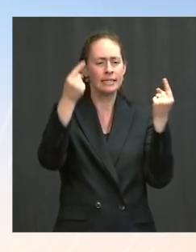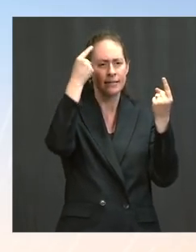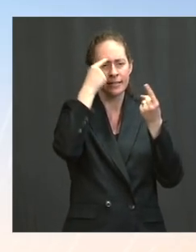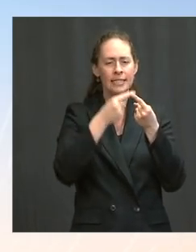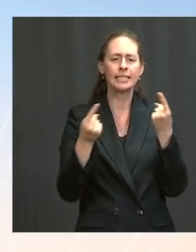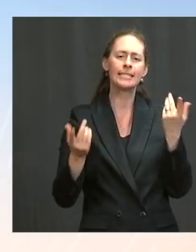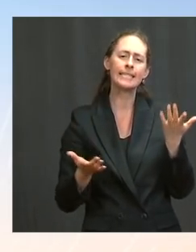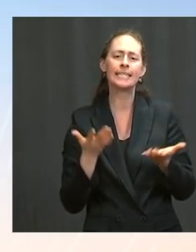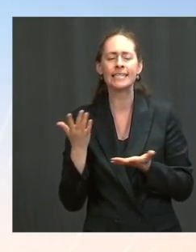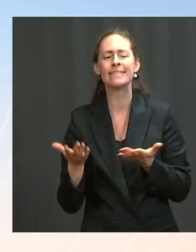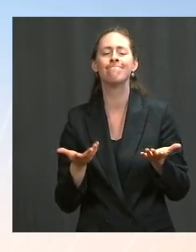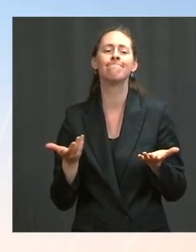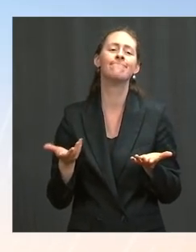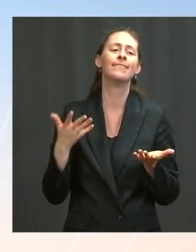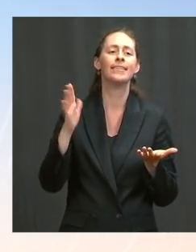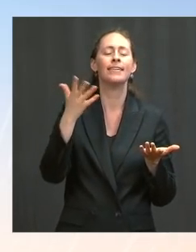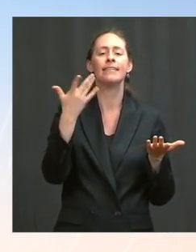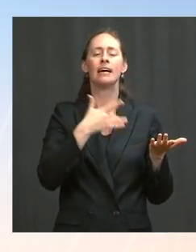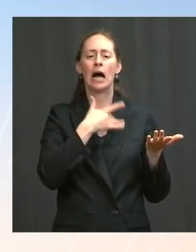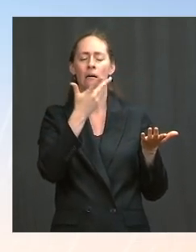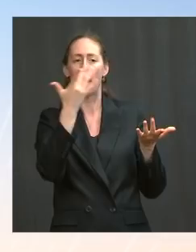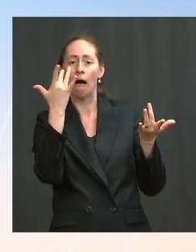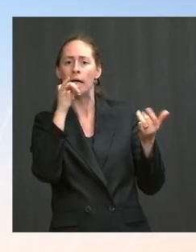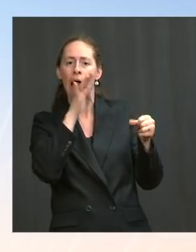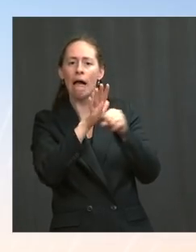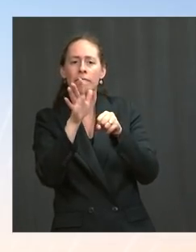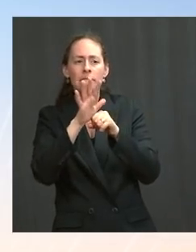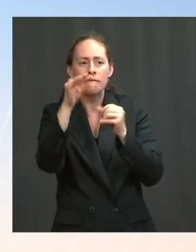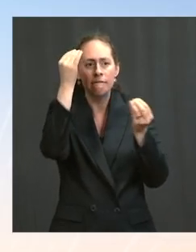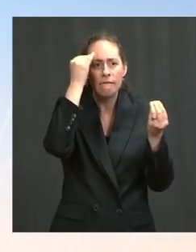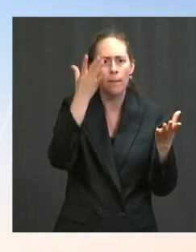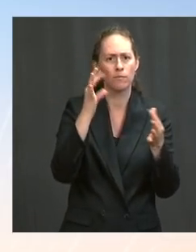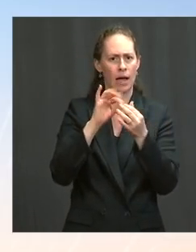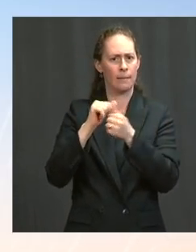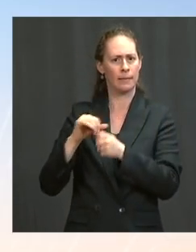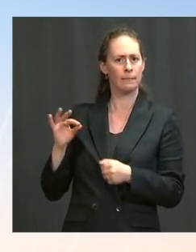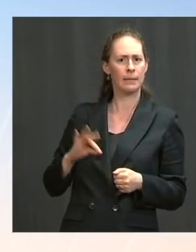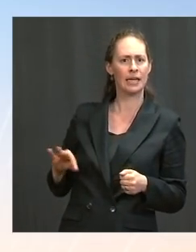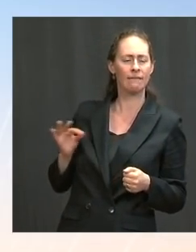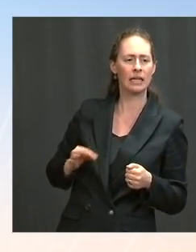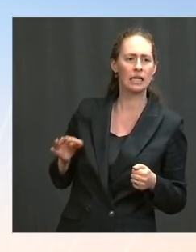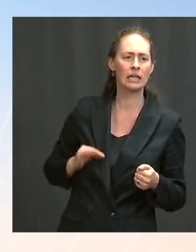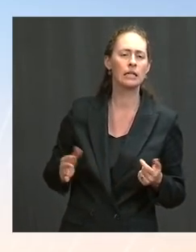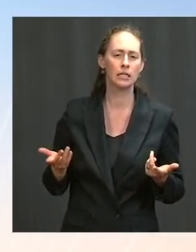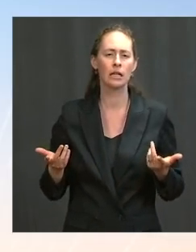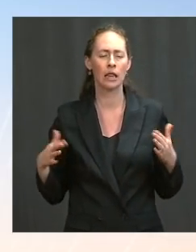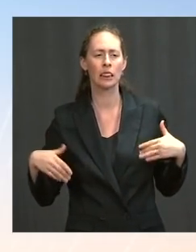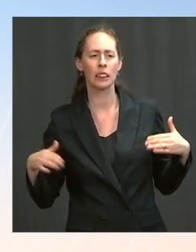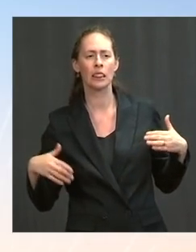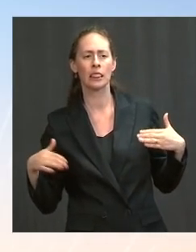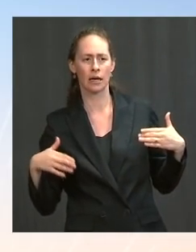probably enough information out there about the benefits in areas where I think a number of members of the progressive wing of the Democratic Party